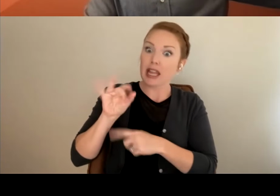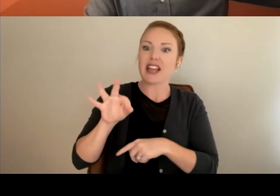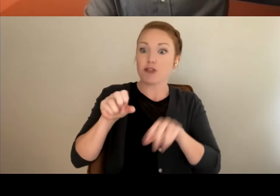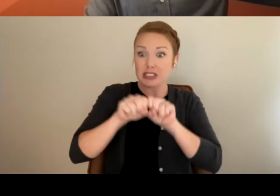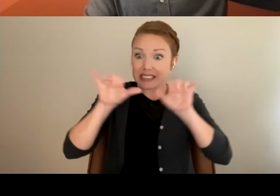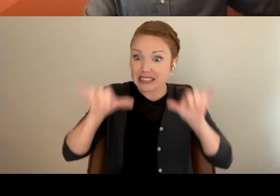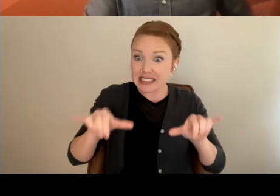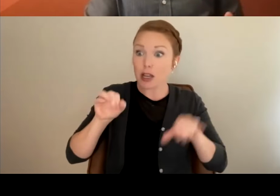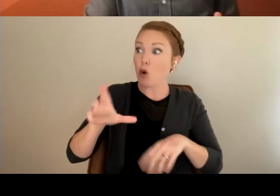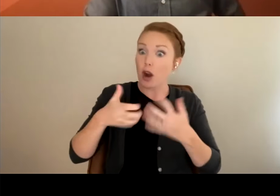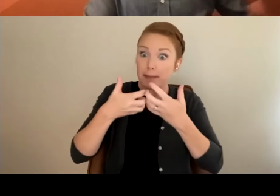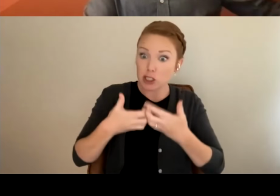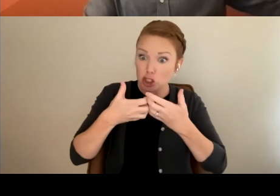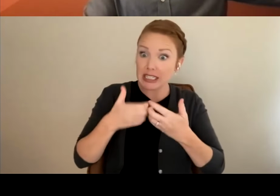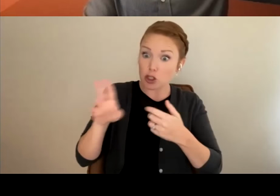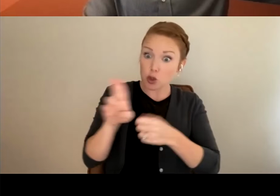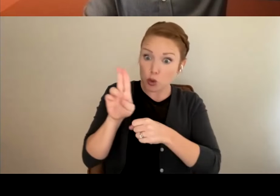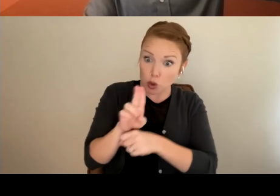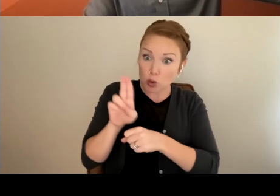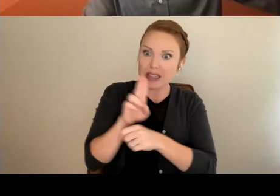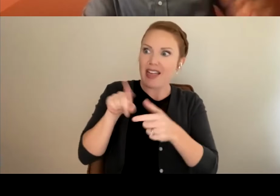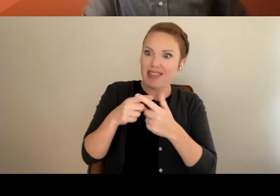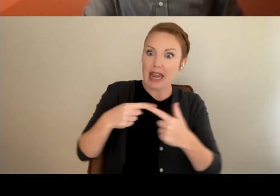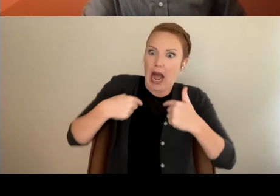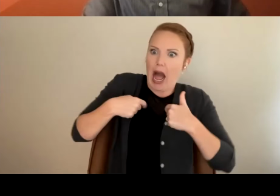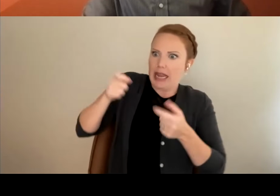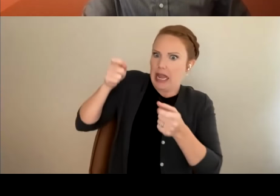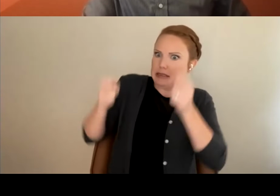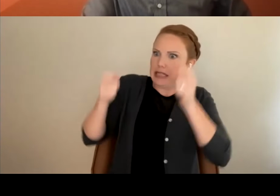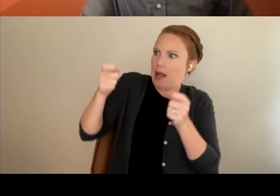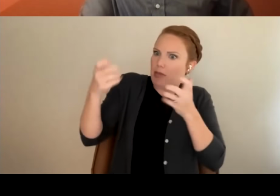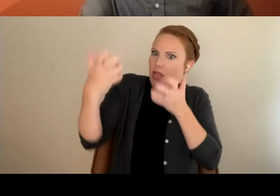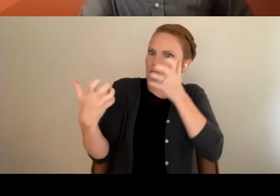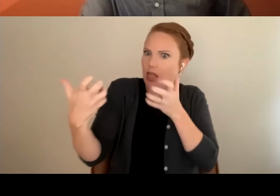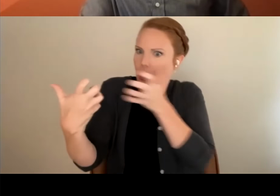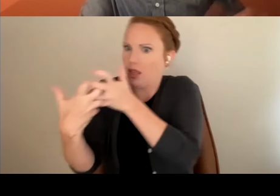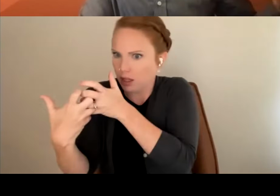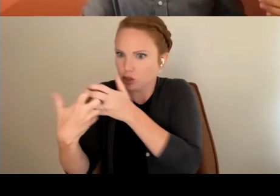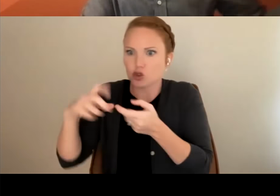you need to use you need to adapt yourself to the machine - no matter how it was designed.